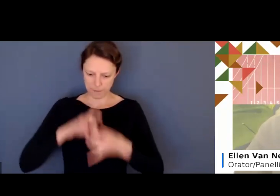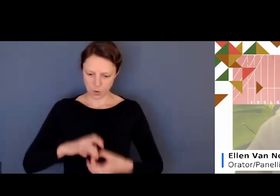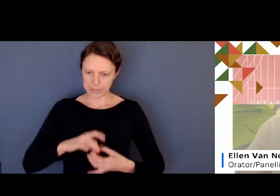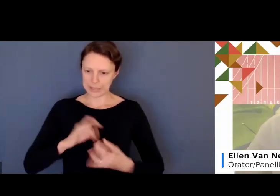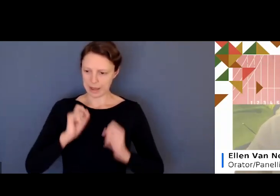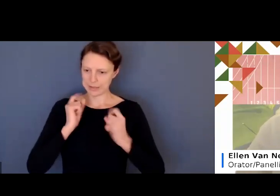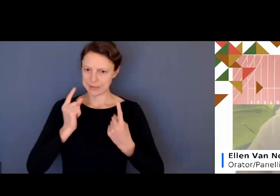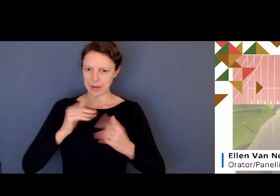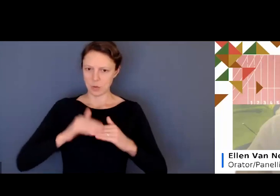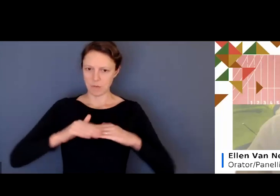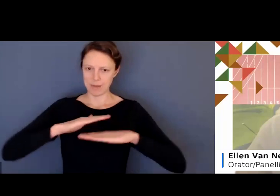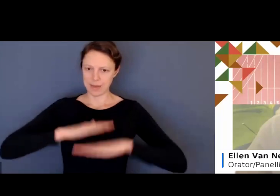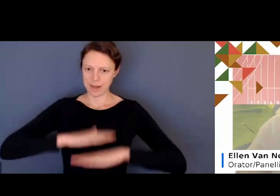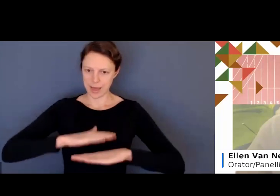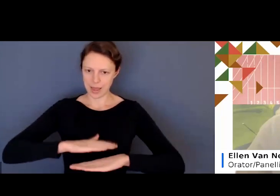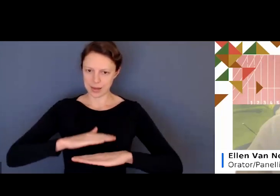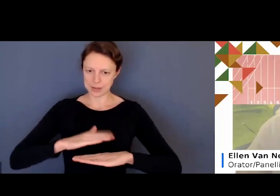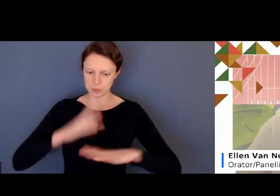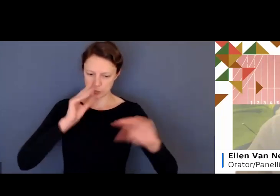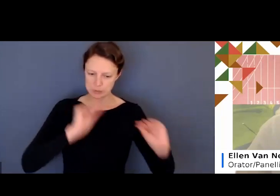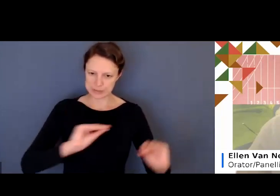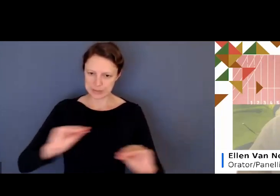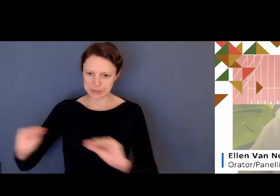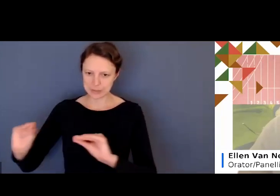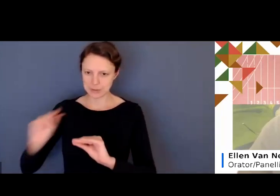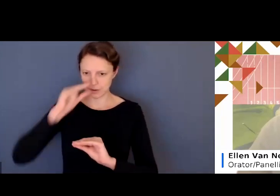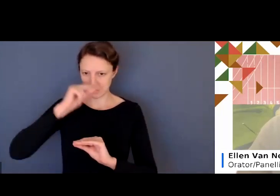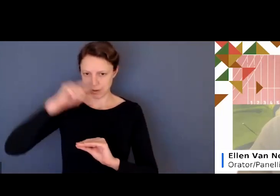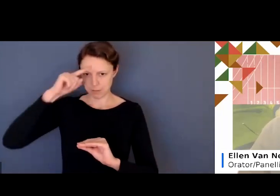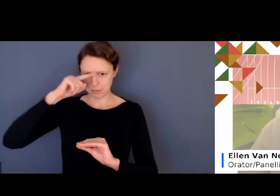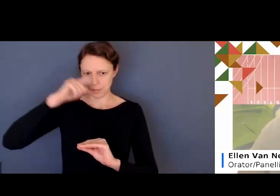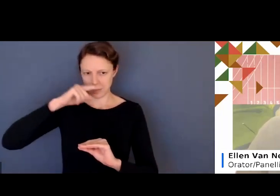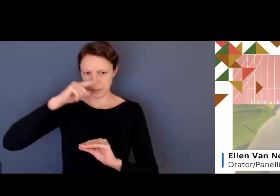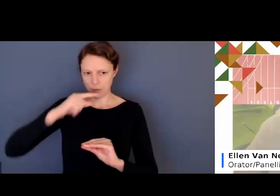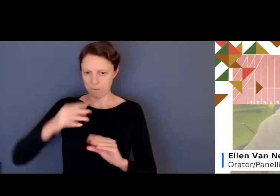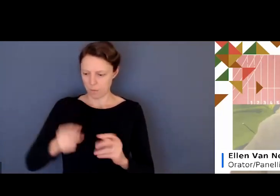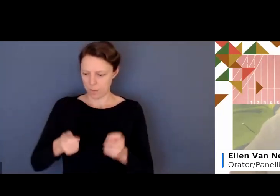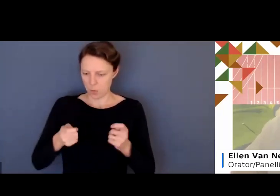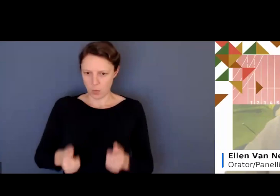from an early age. We are not the only country